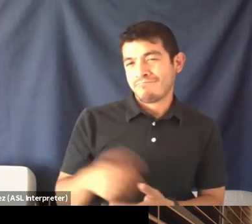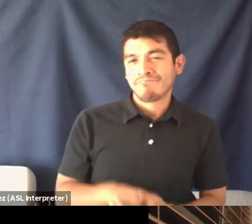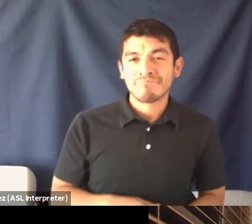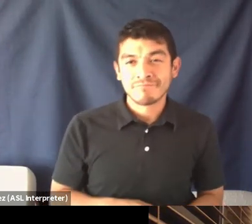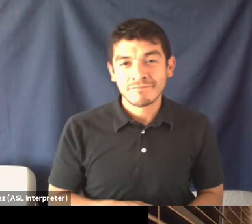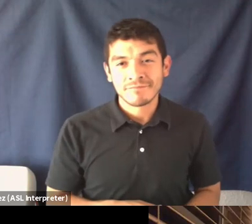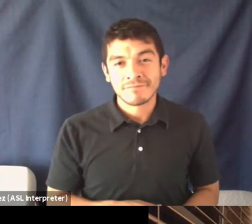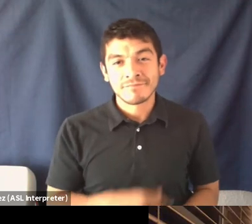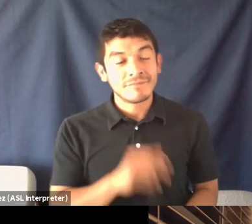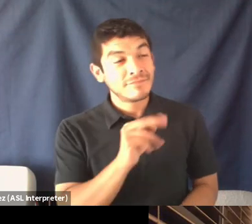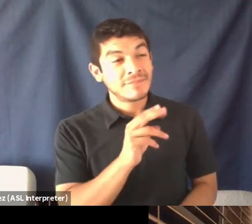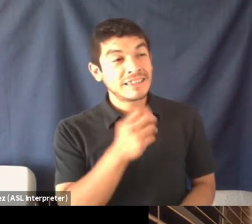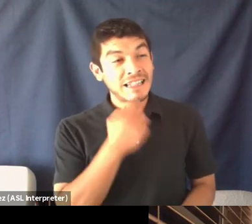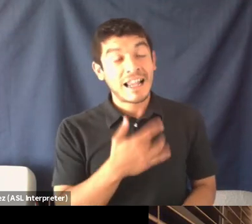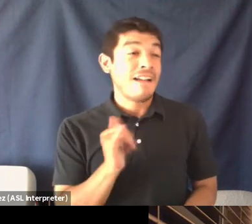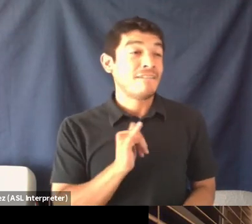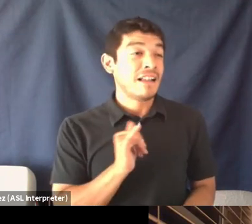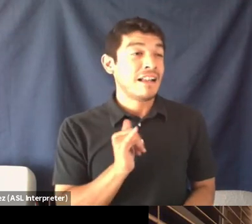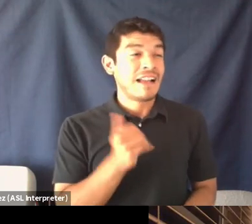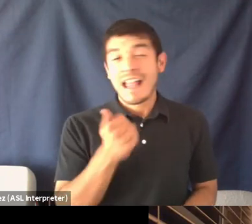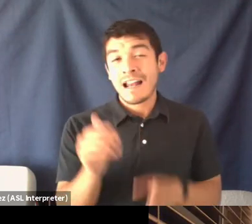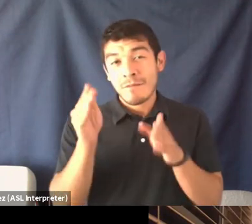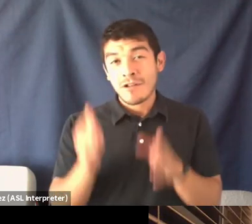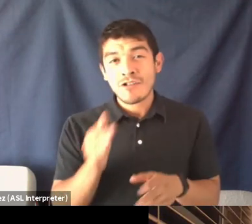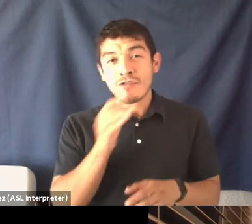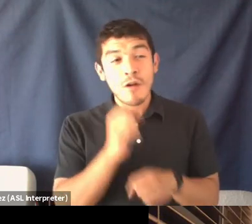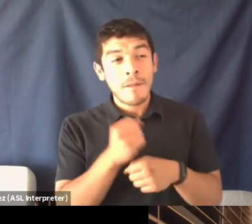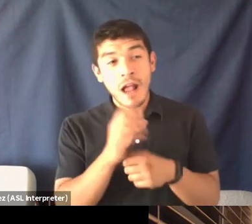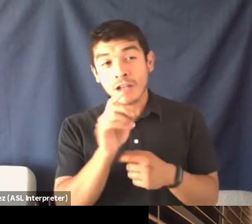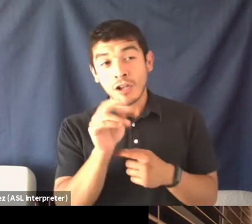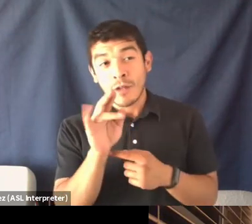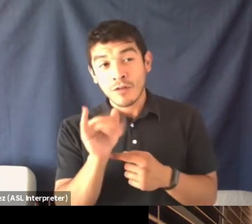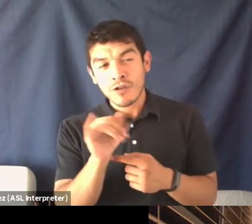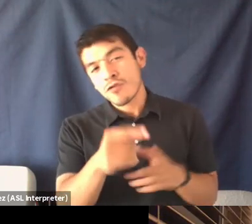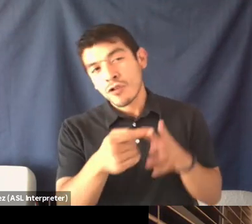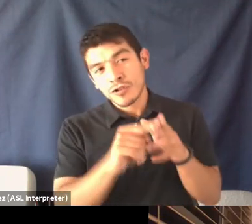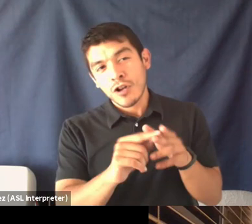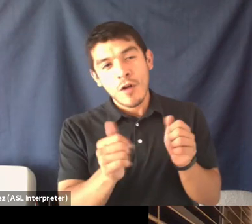Yeah, well I feel like any person who makes documentaries, I'm sure you start off with like a steady diet